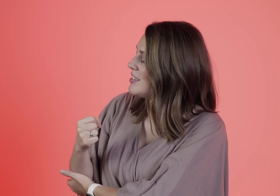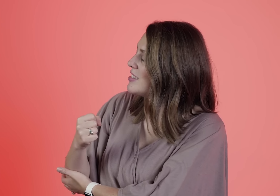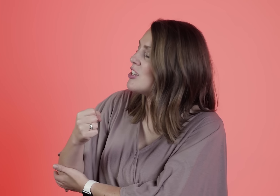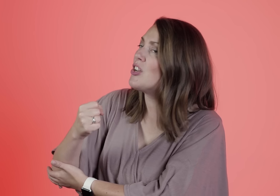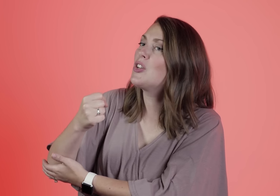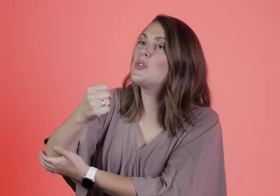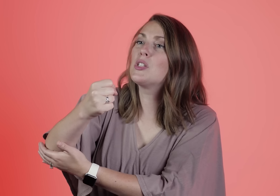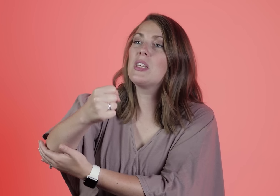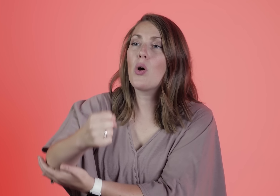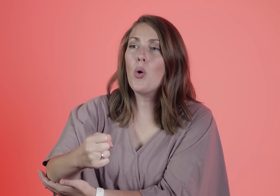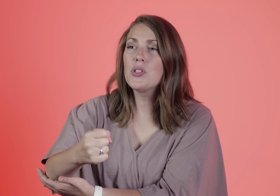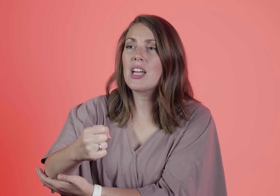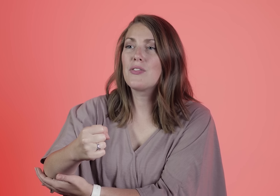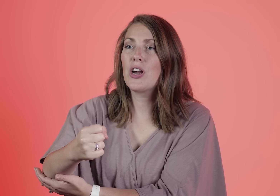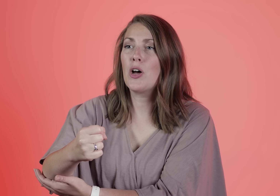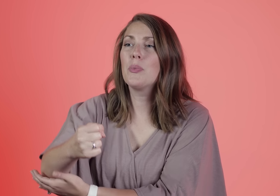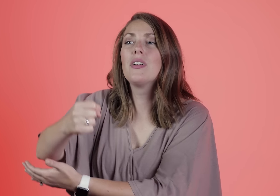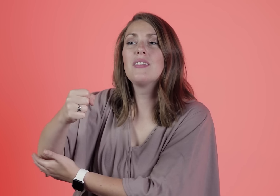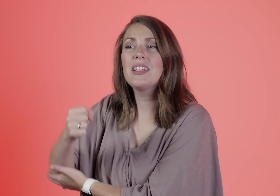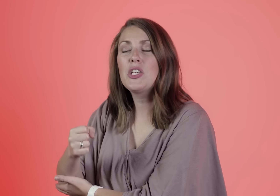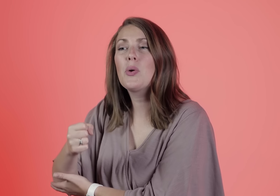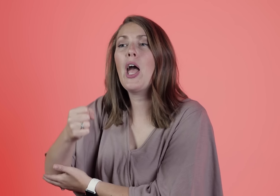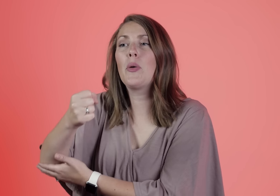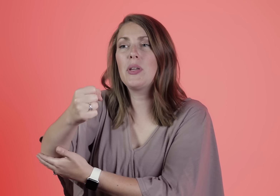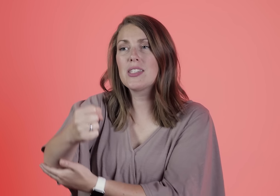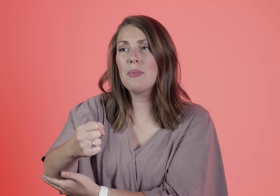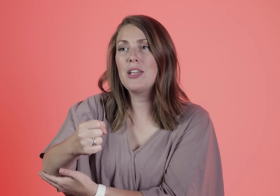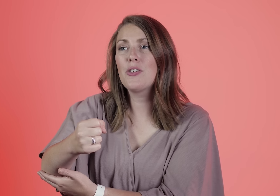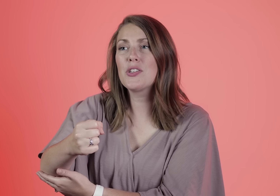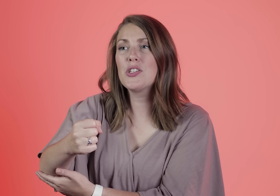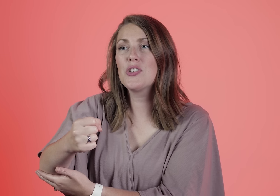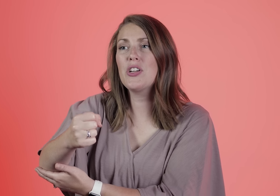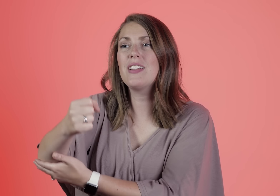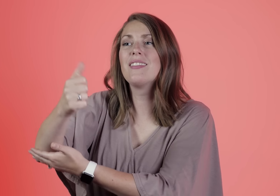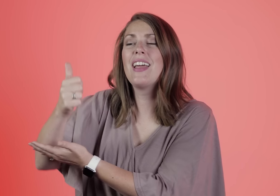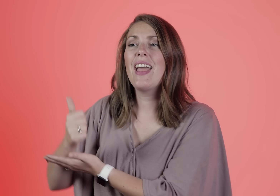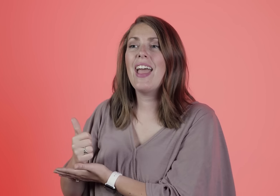This used to be the old sign for help. Like you were helping somebody across the street.